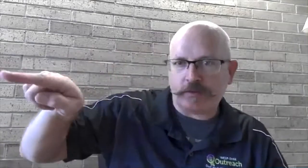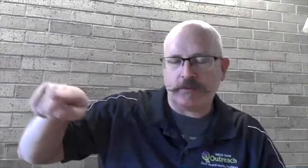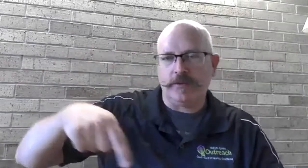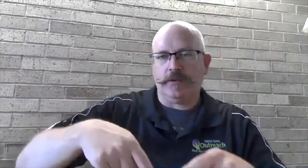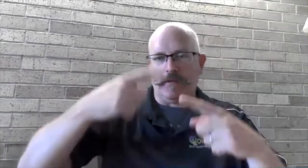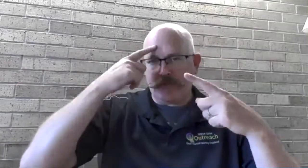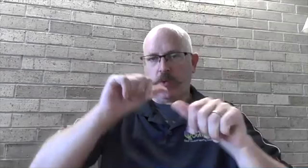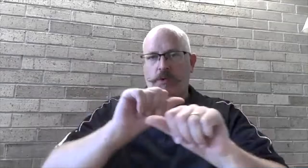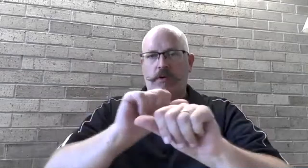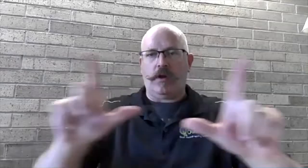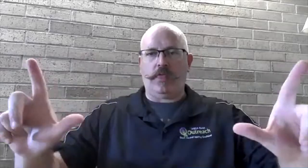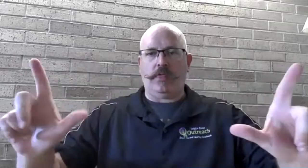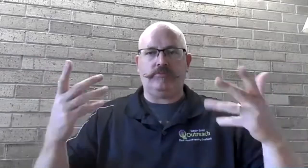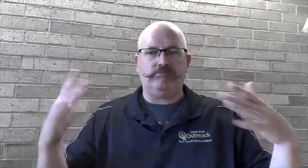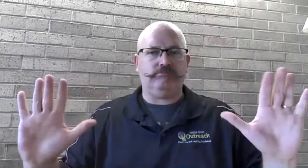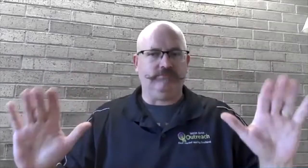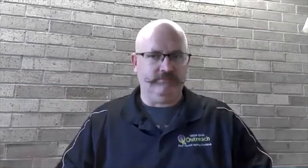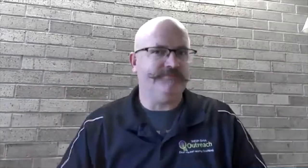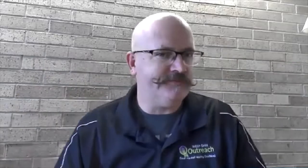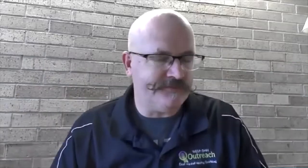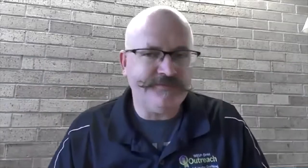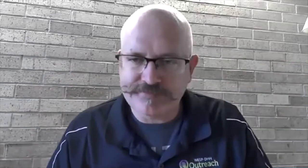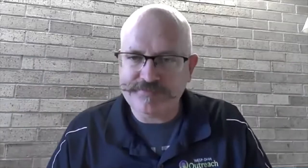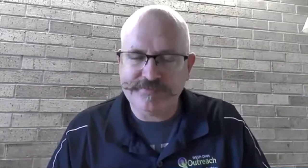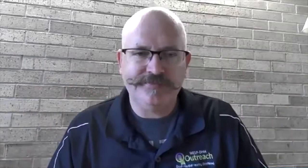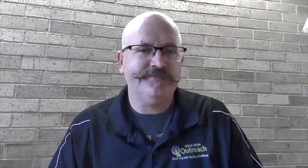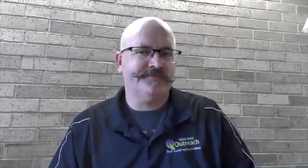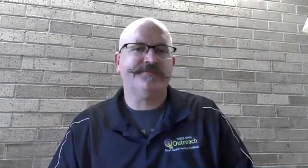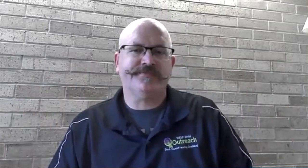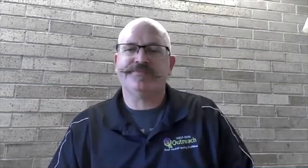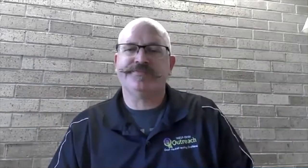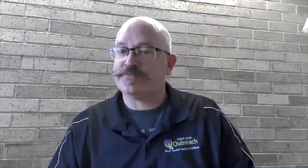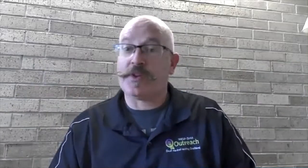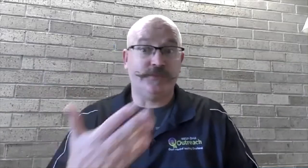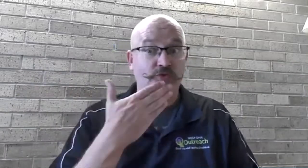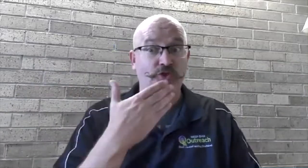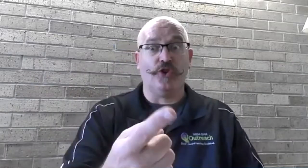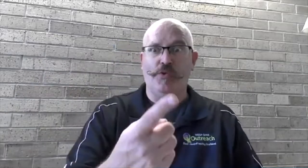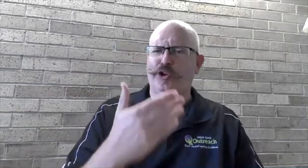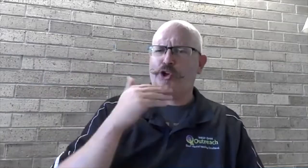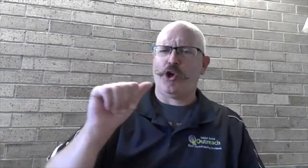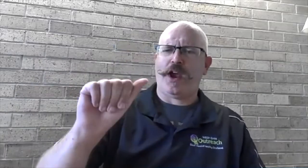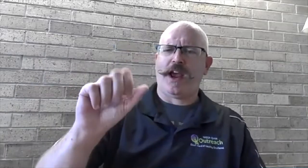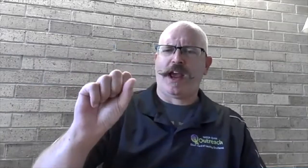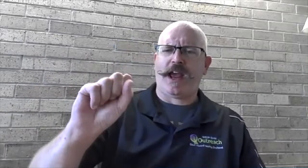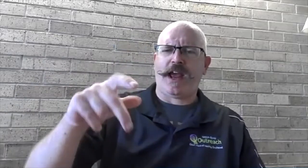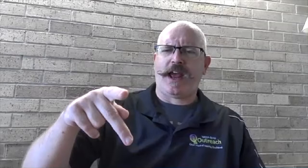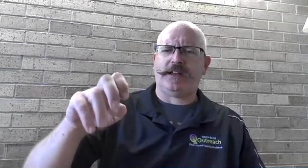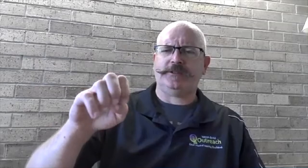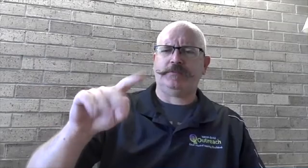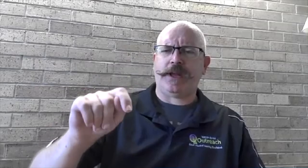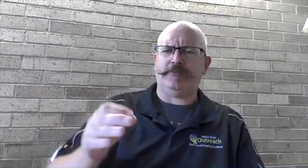do that for this other person." You have to include all the options for everyone.